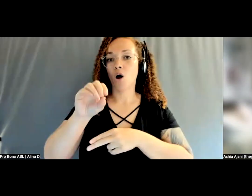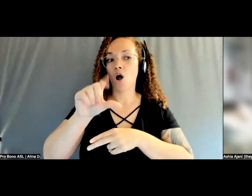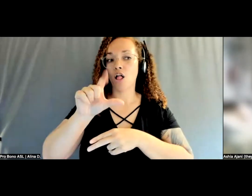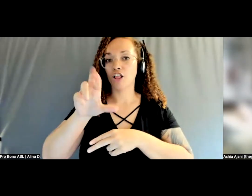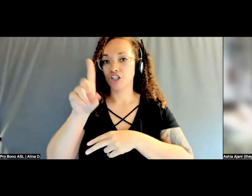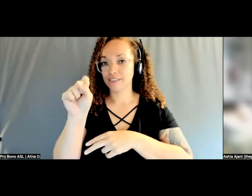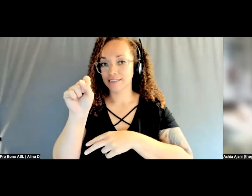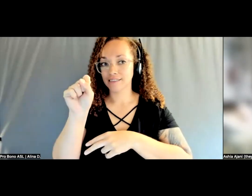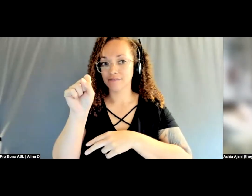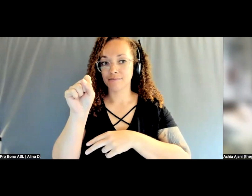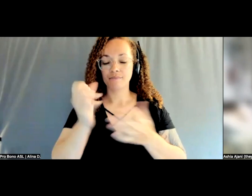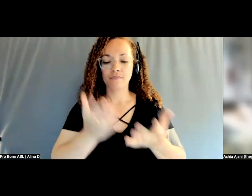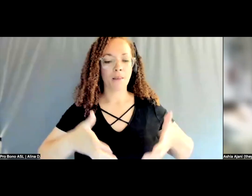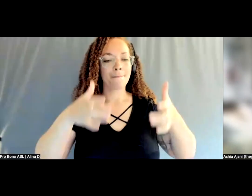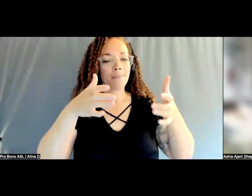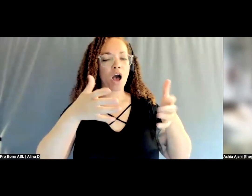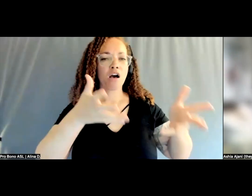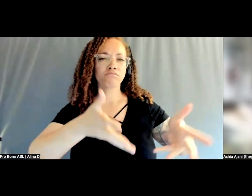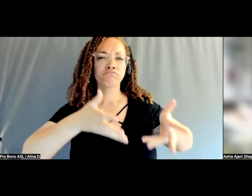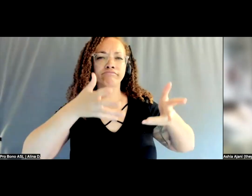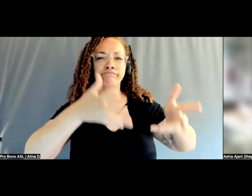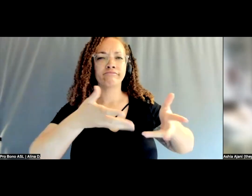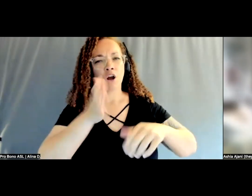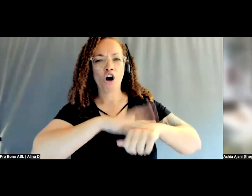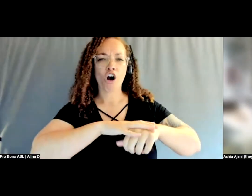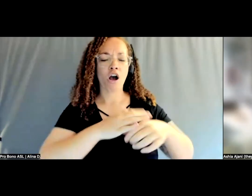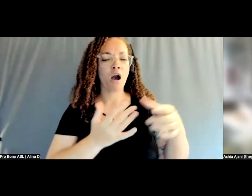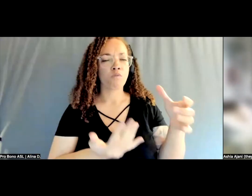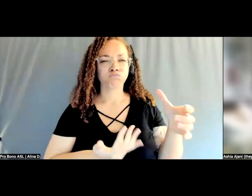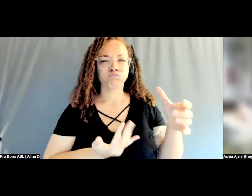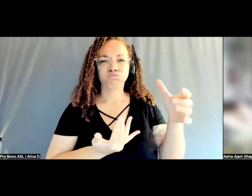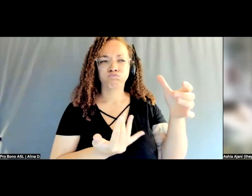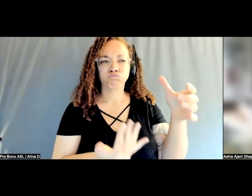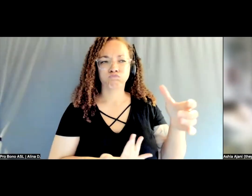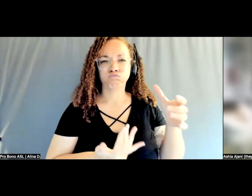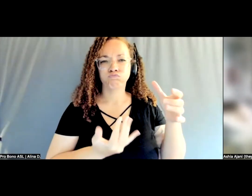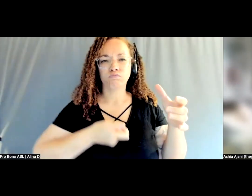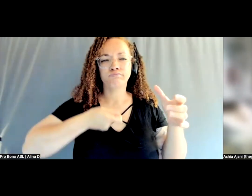The pot stays on. On the stove, the simmer sojourns south.